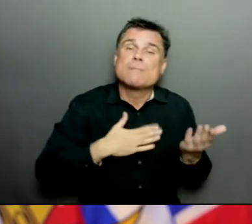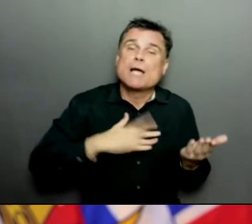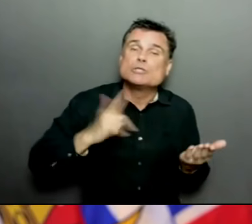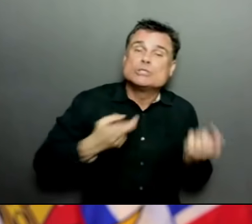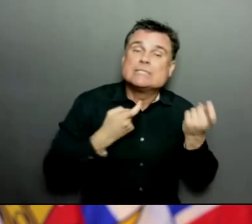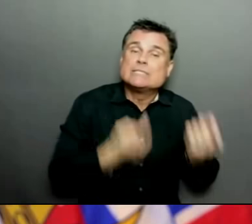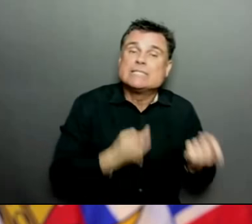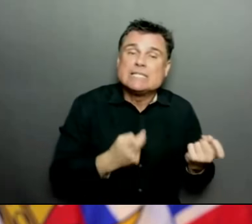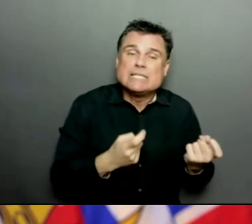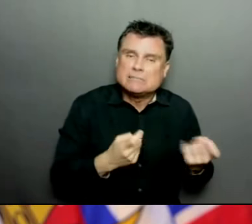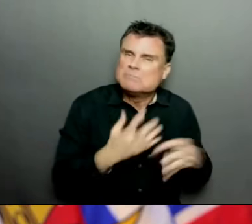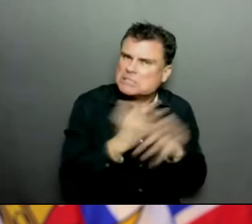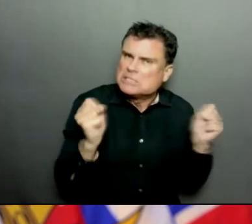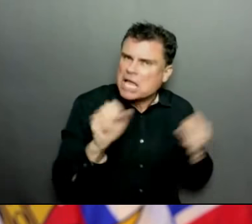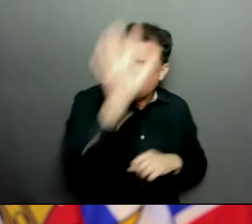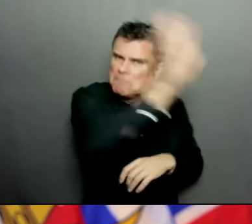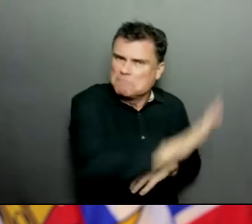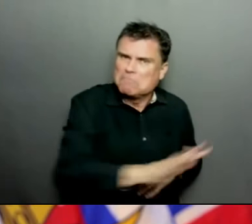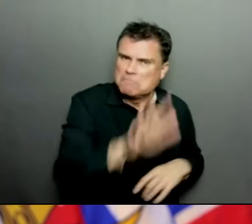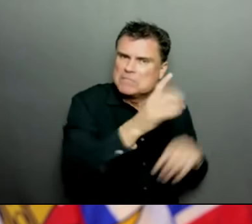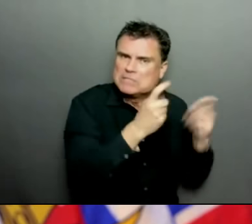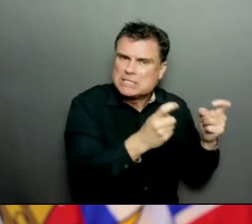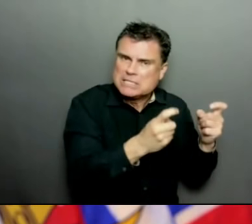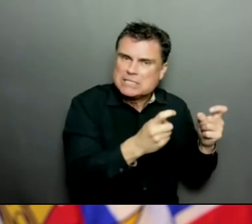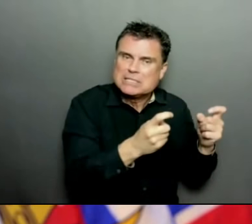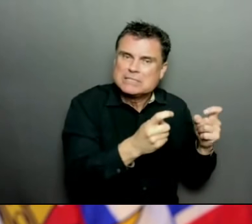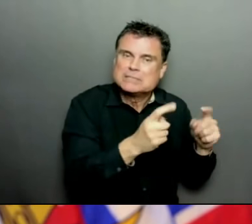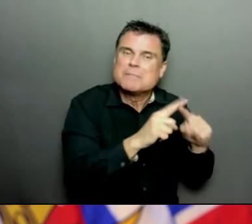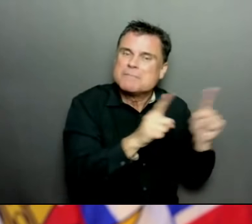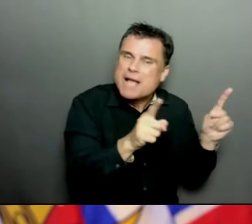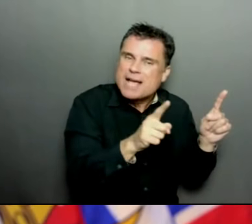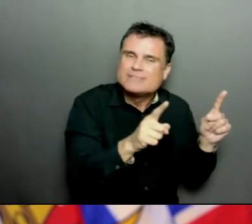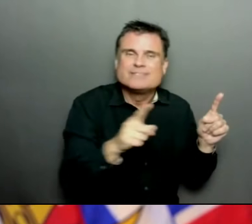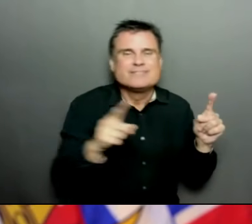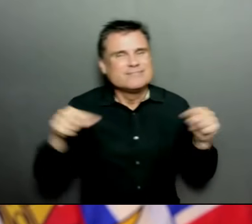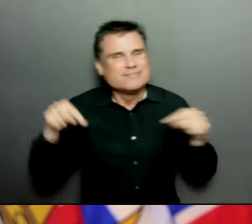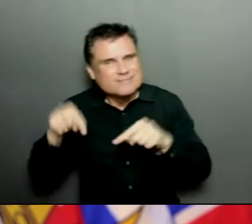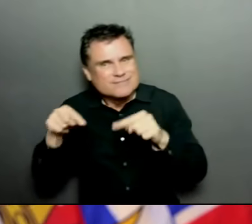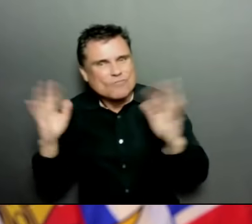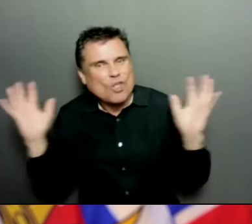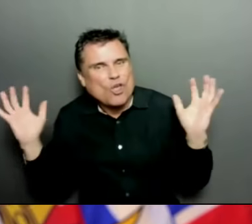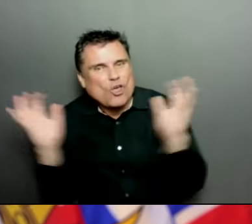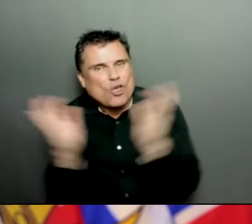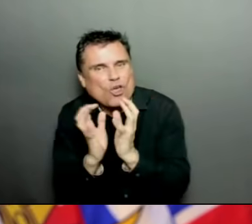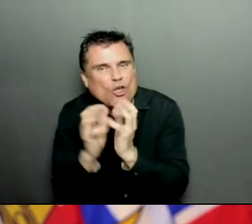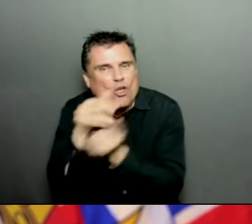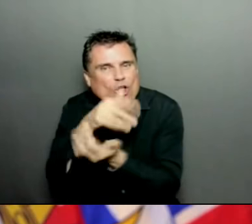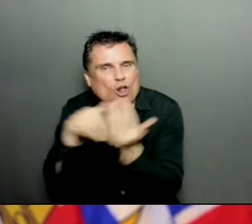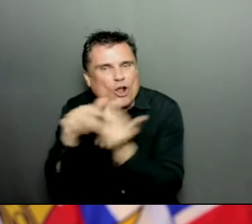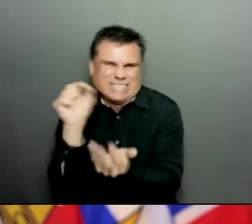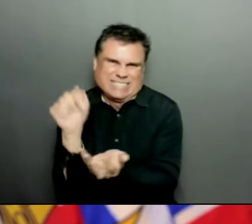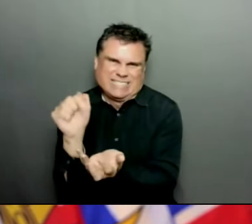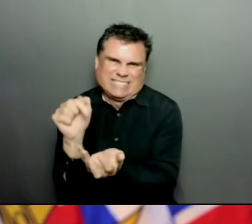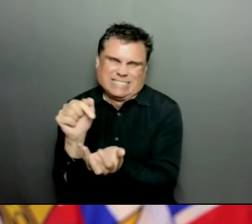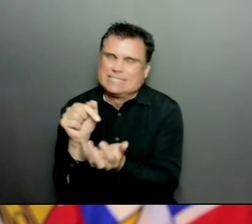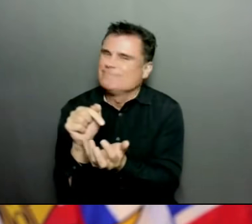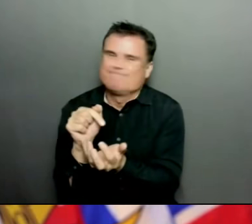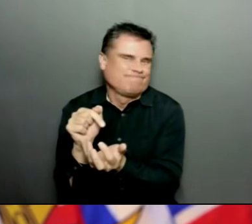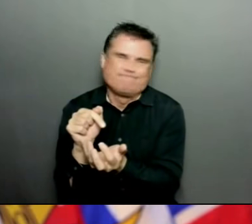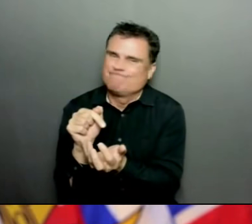accommodations that are where the virus is transmitting. We all need to do our part to stop that. Do you have a follow-up?